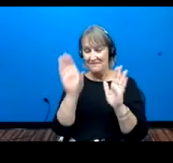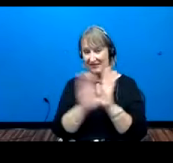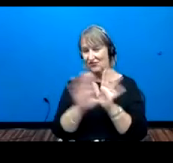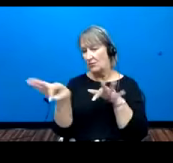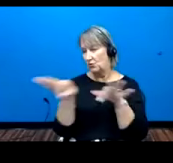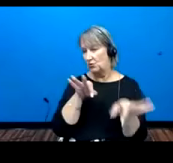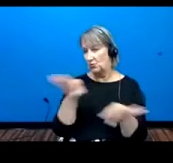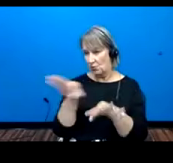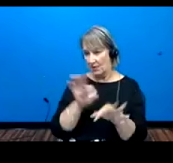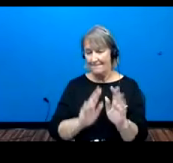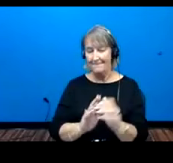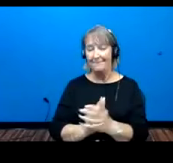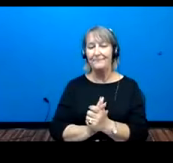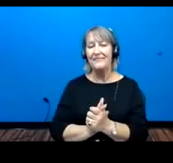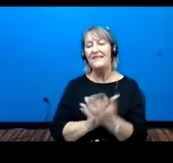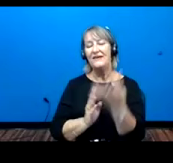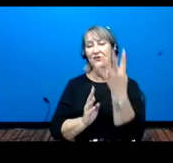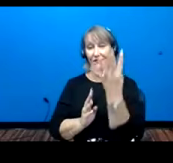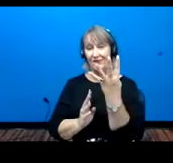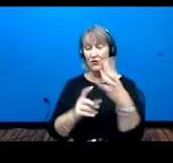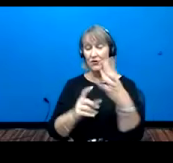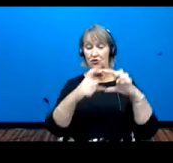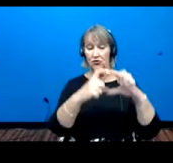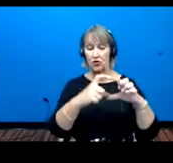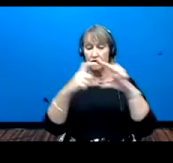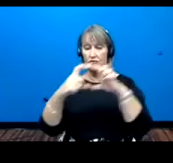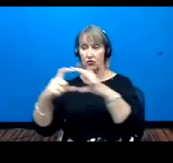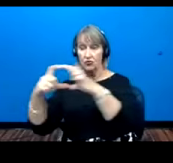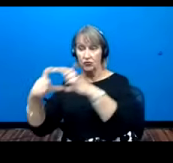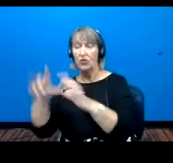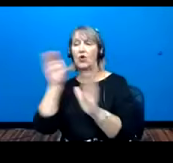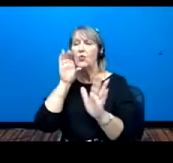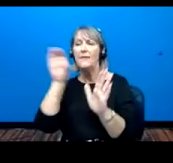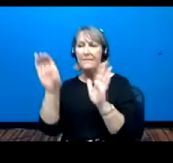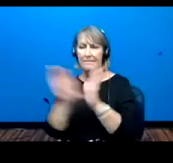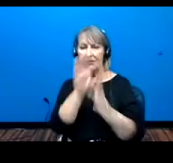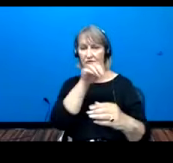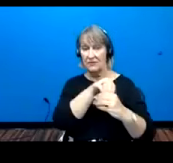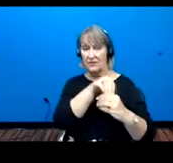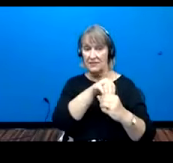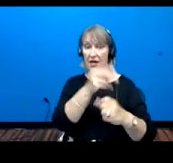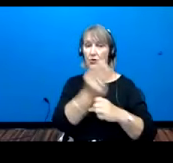But there's just four circles here and they're images of individuals utilizing braille and communicating.